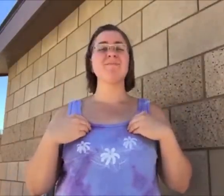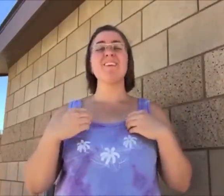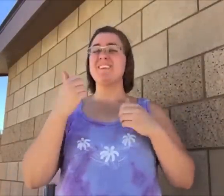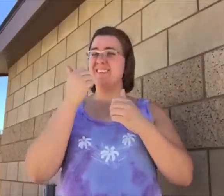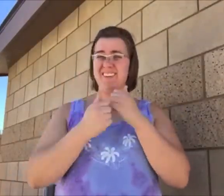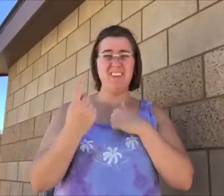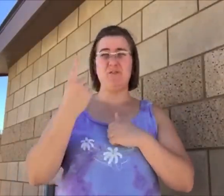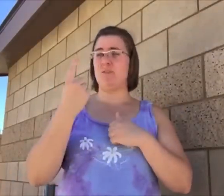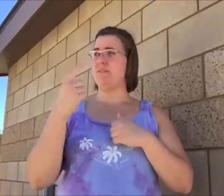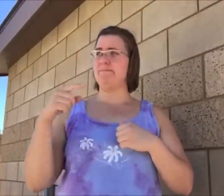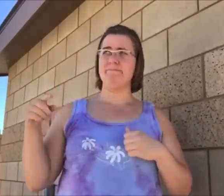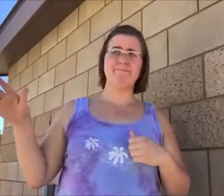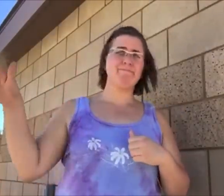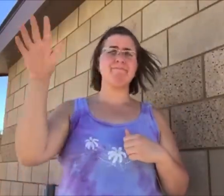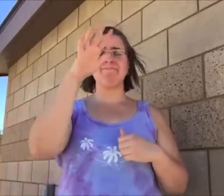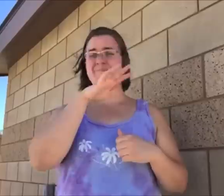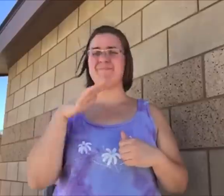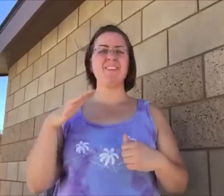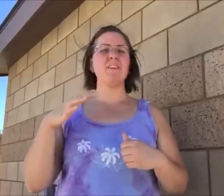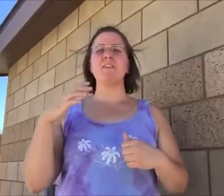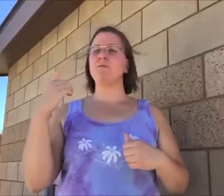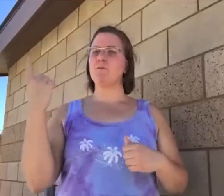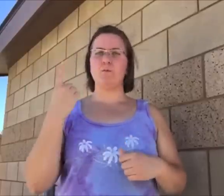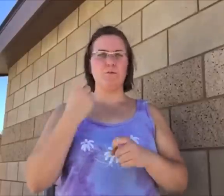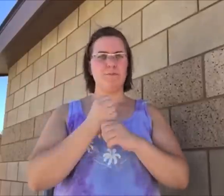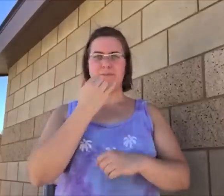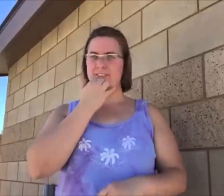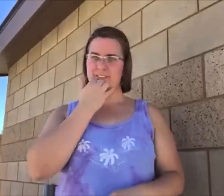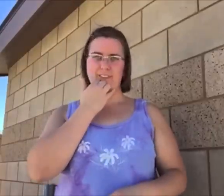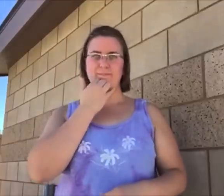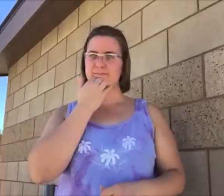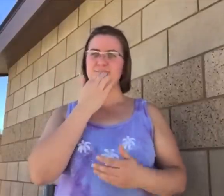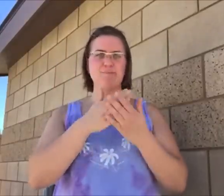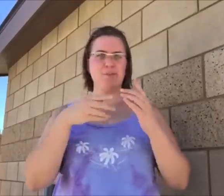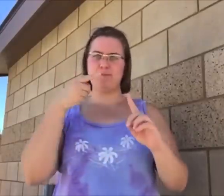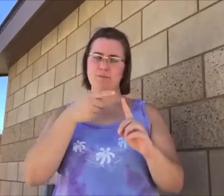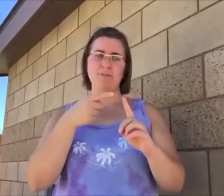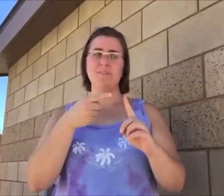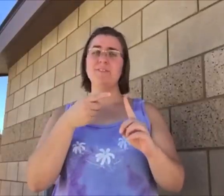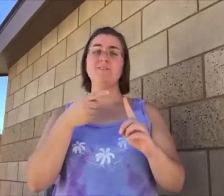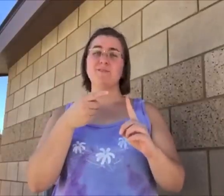Everyone makes mistakes.